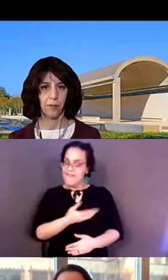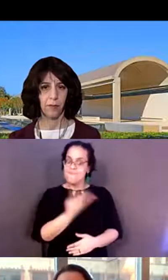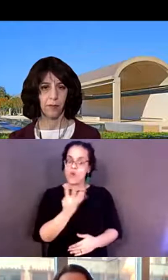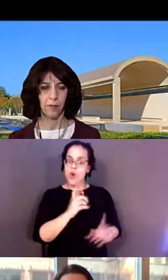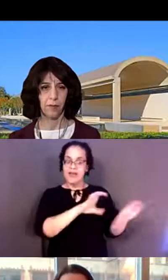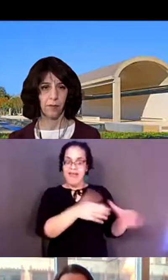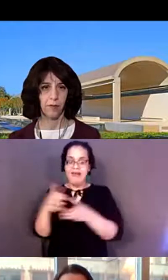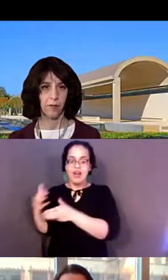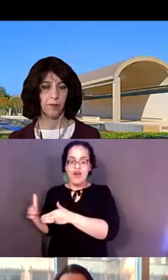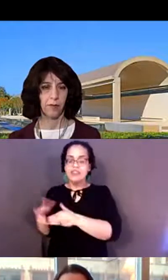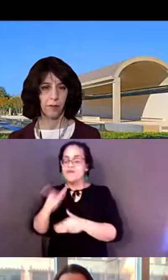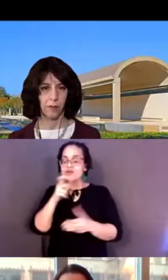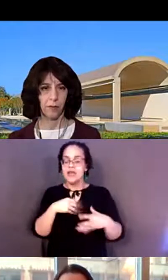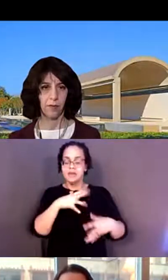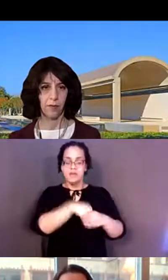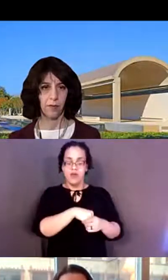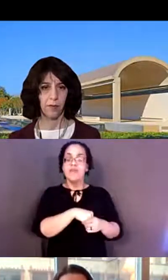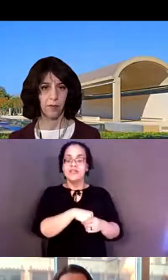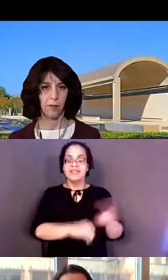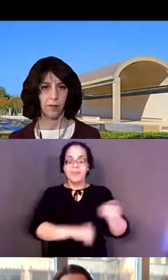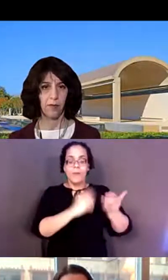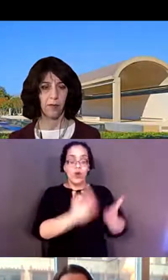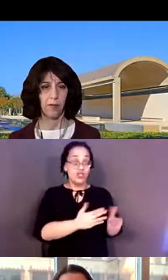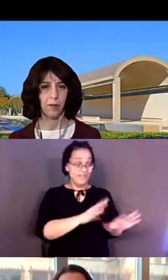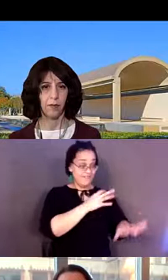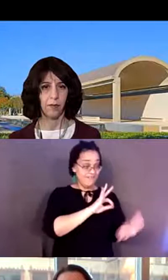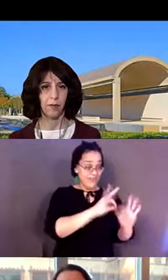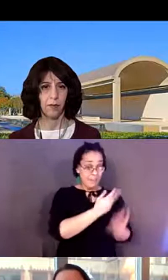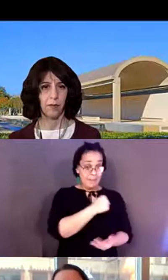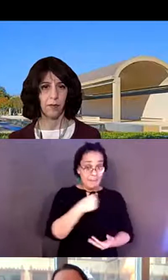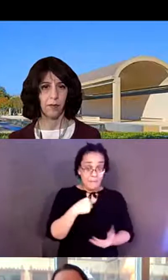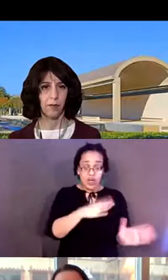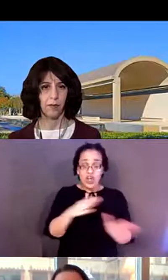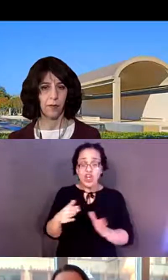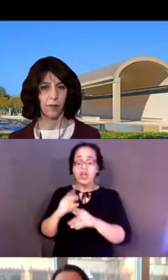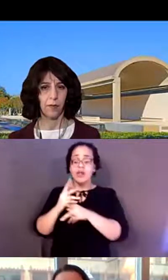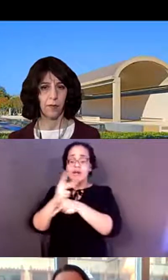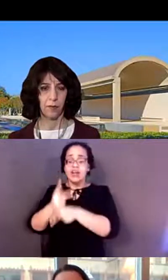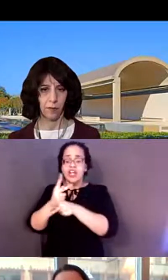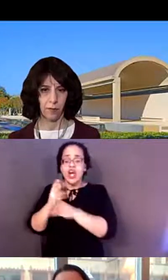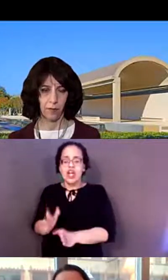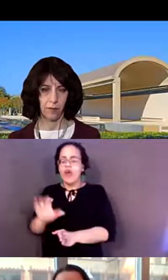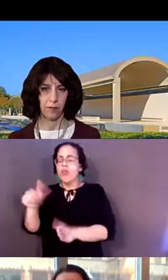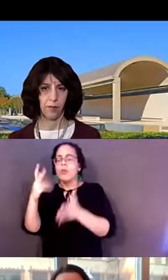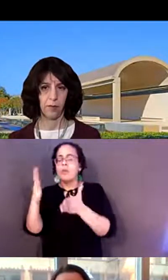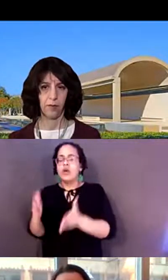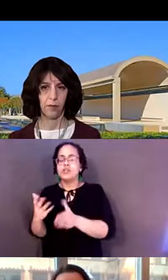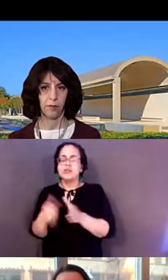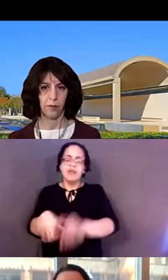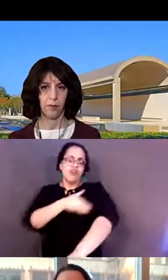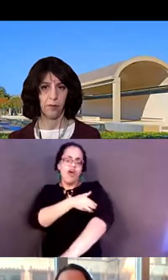first is family members. The second is guardians or people who are otherwise authorized to be someone's